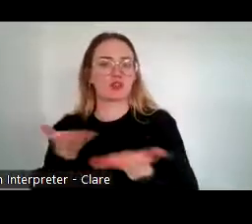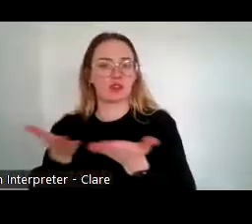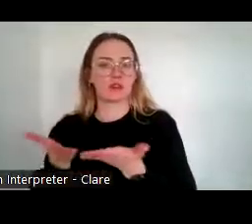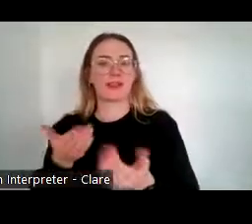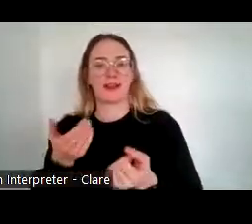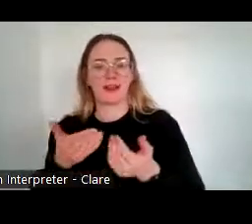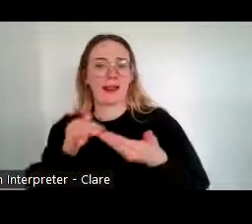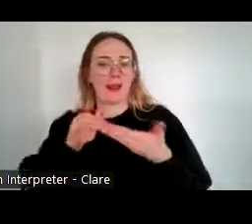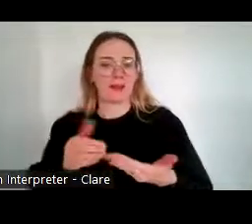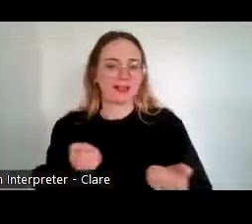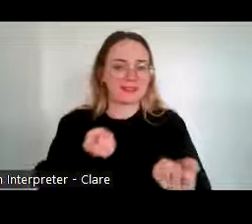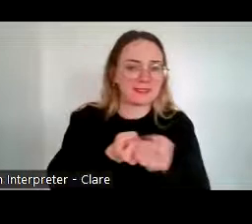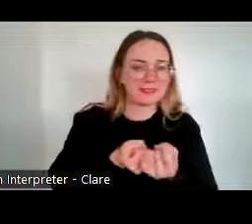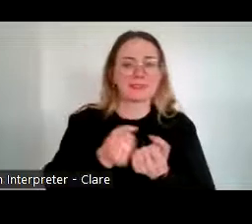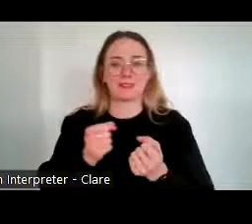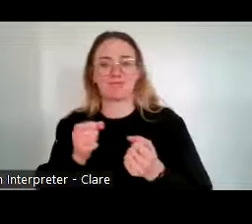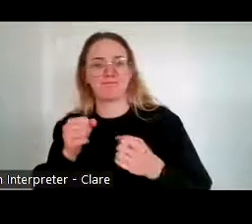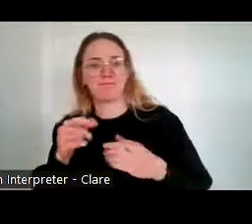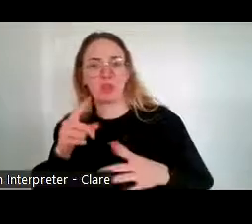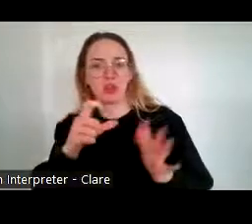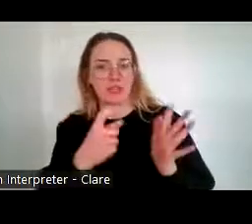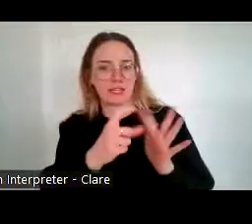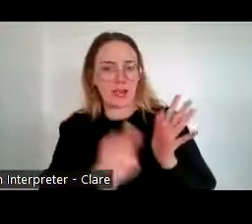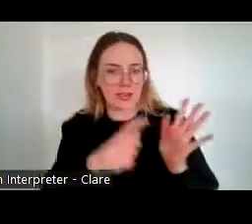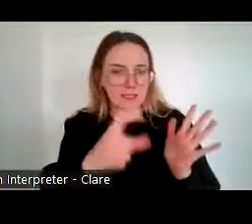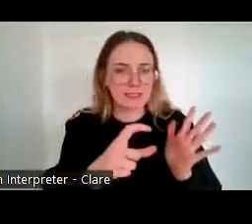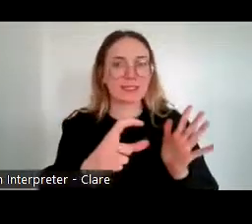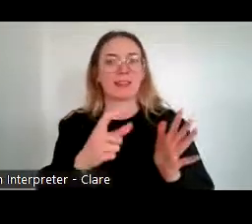engaging with the Royal Commission, which is Your Story Disability Legal Support.